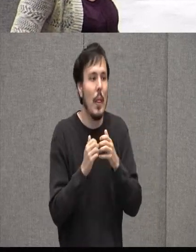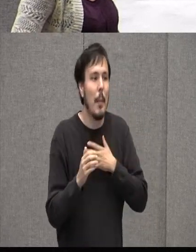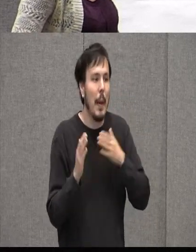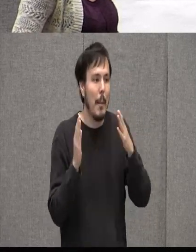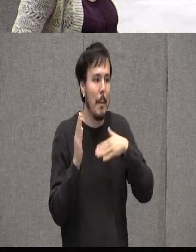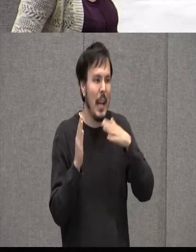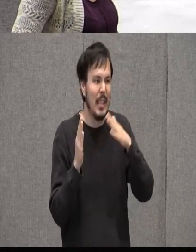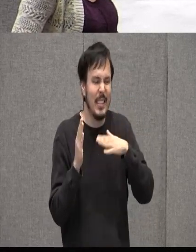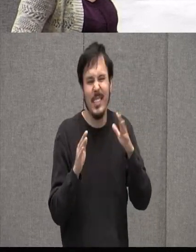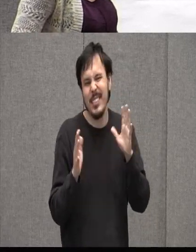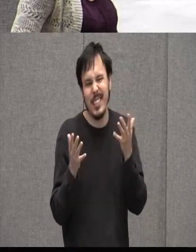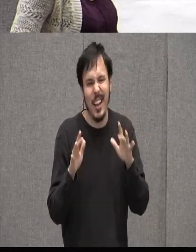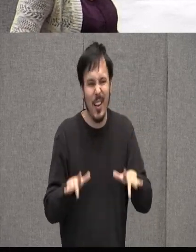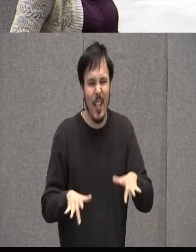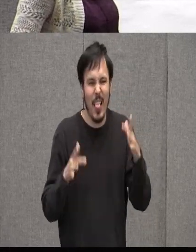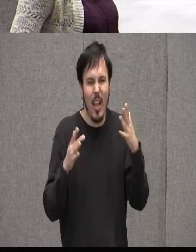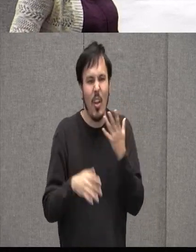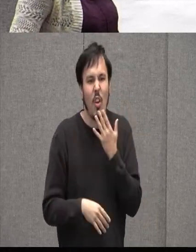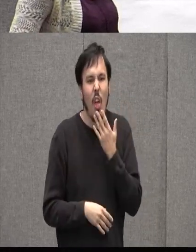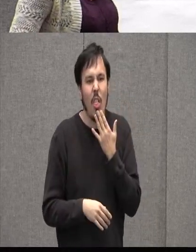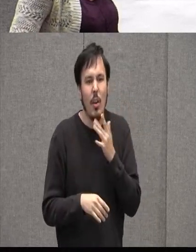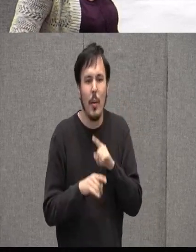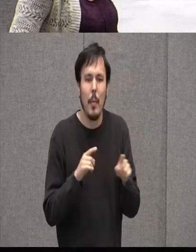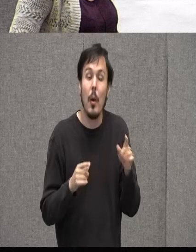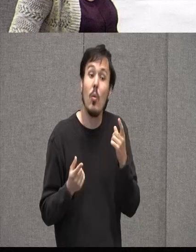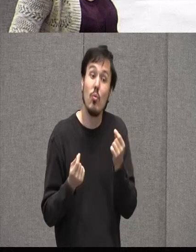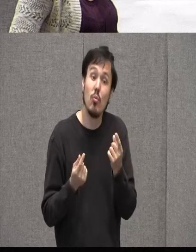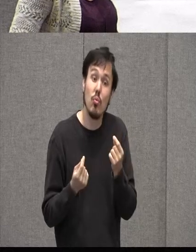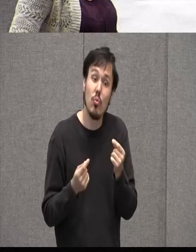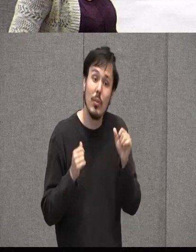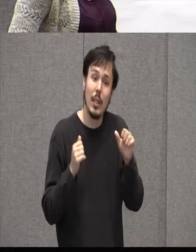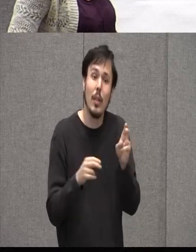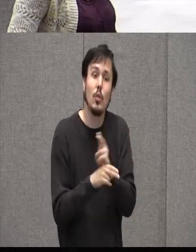Yeah, it's a little light, so what you can do is you can just use the paint